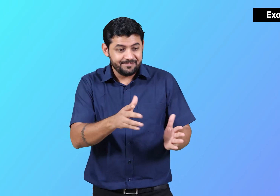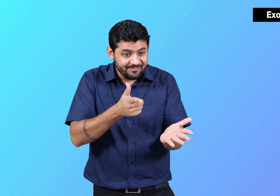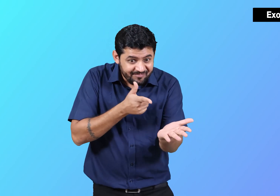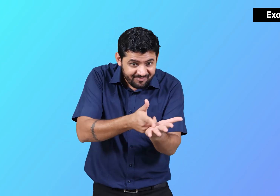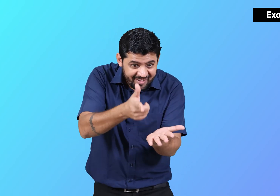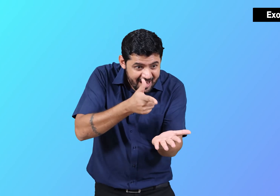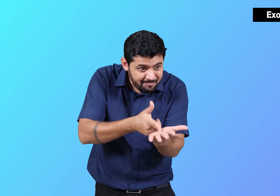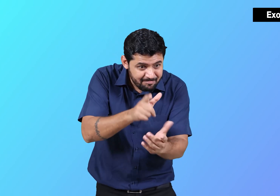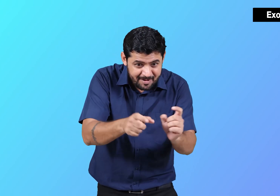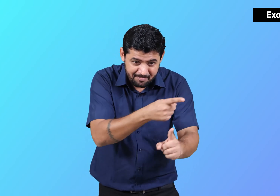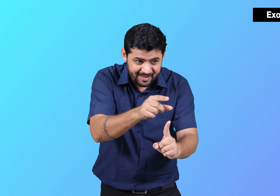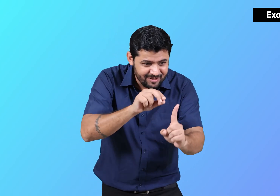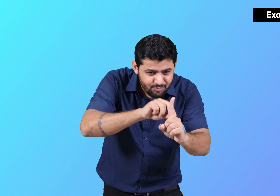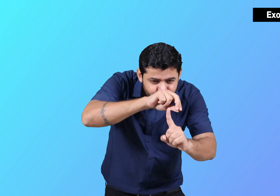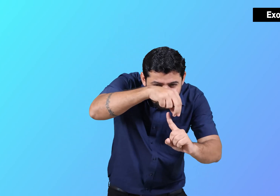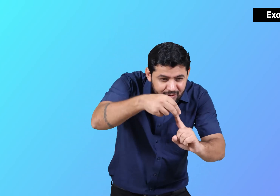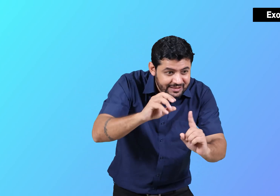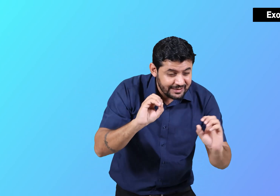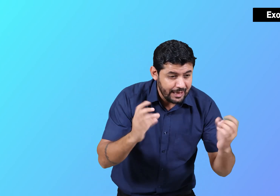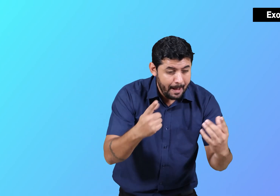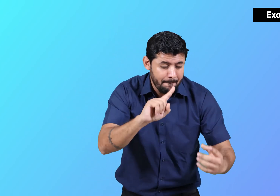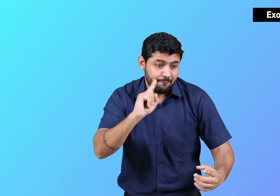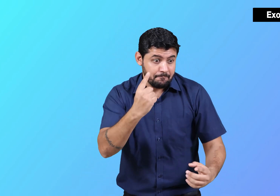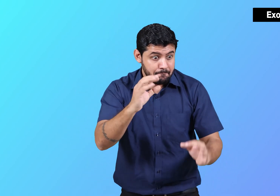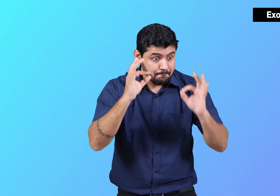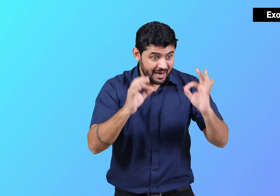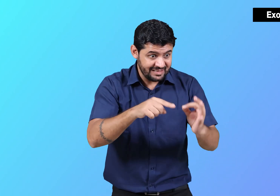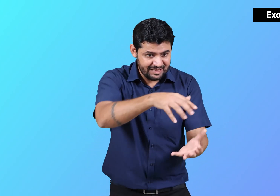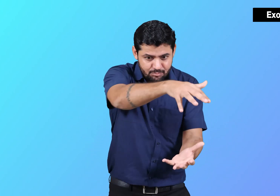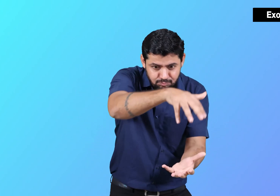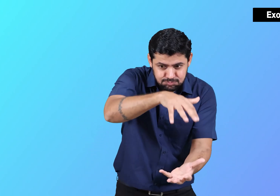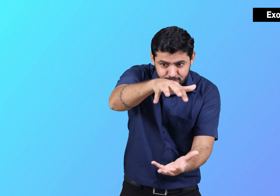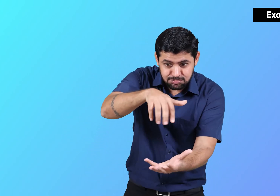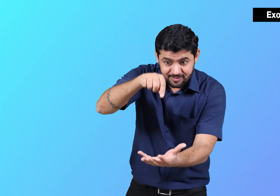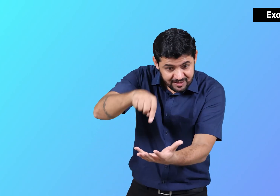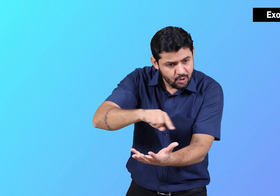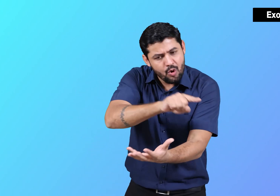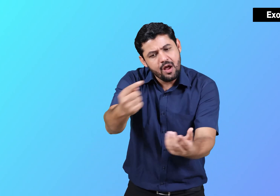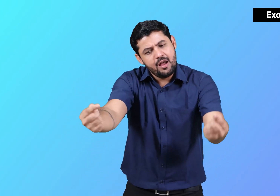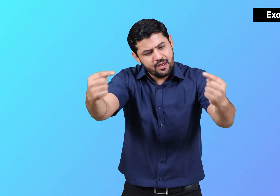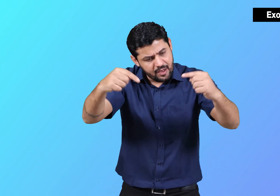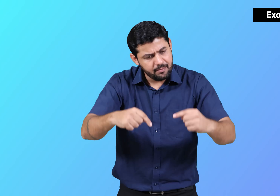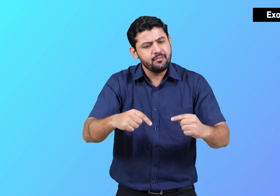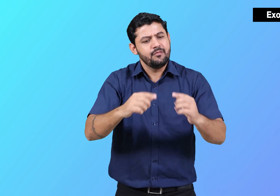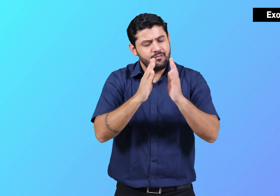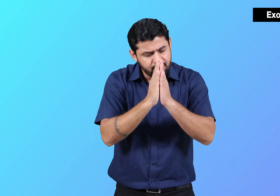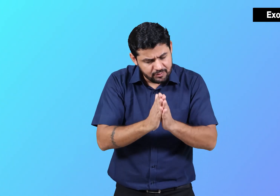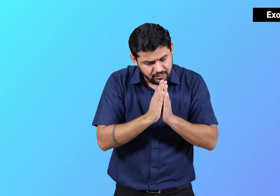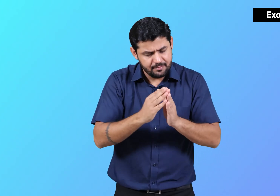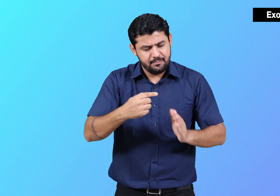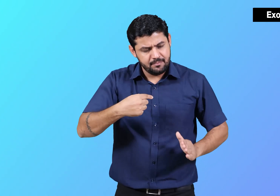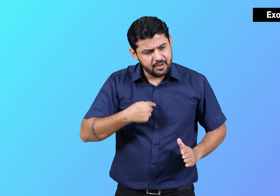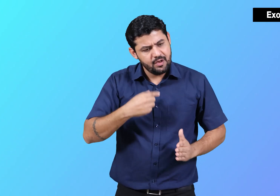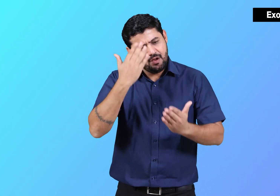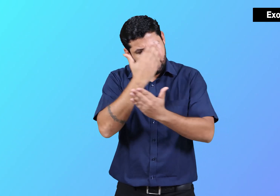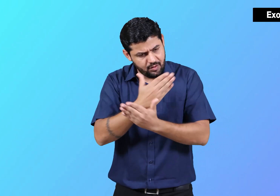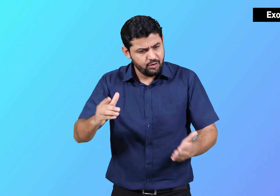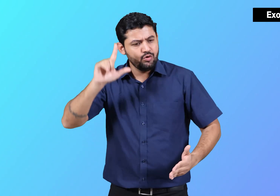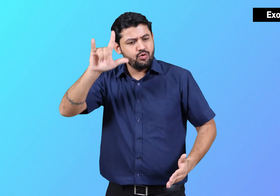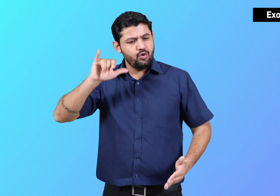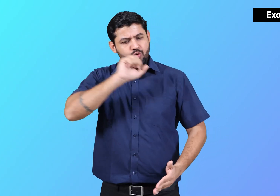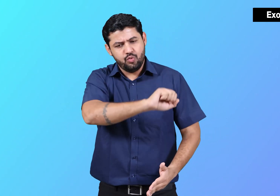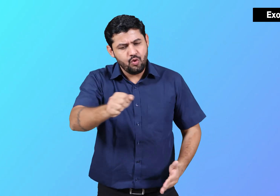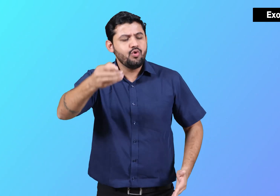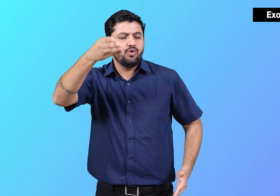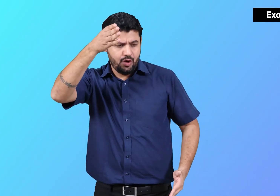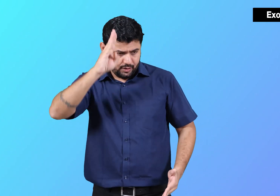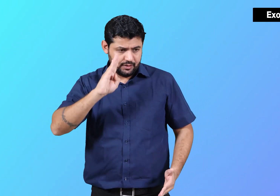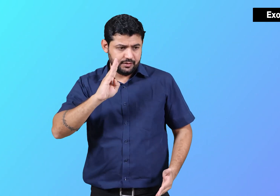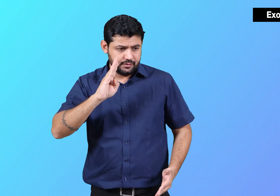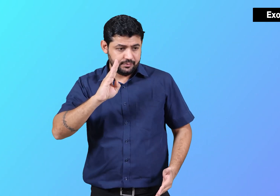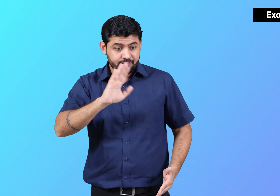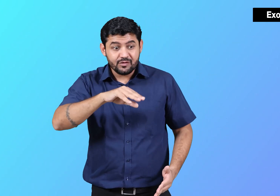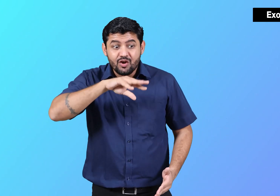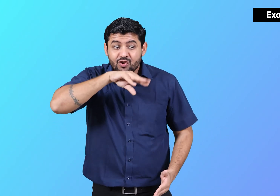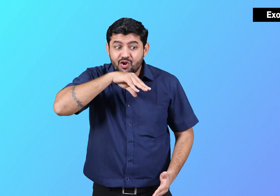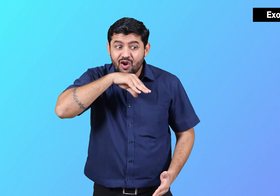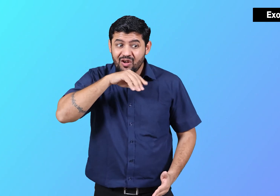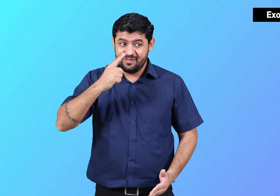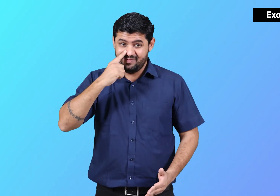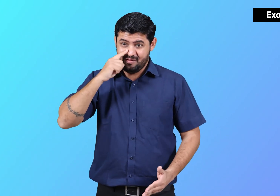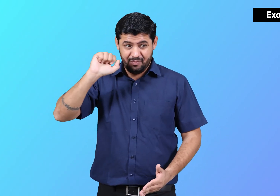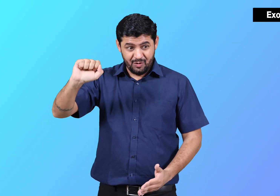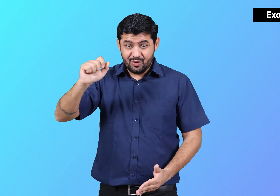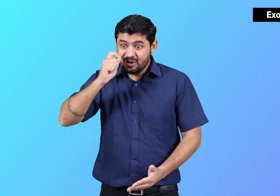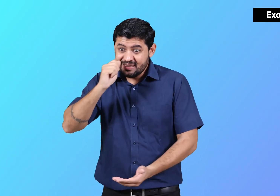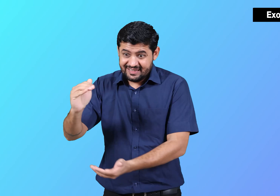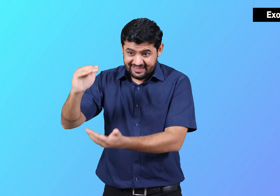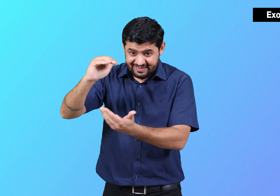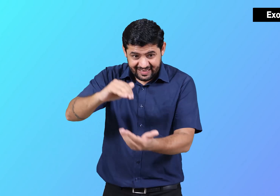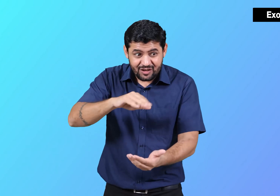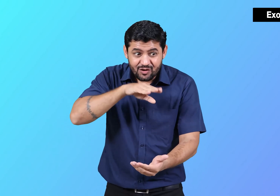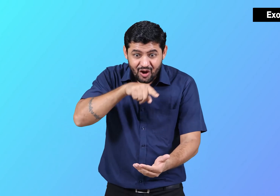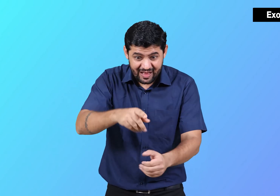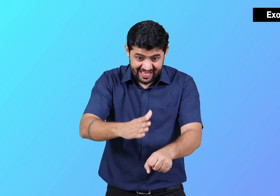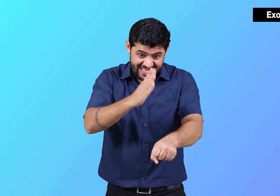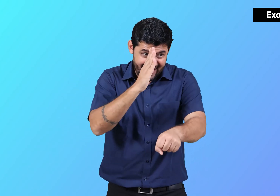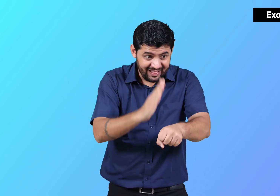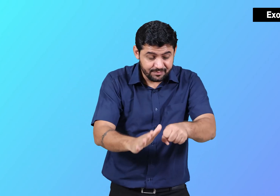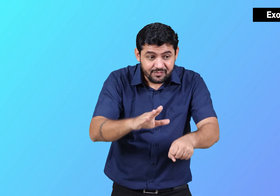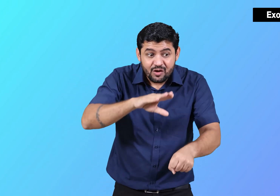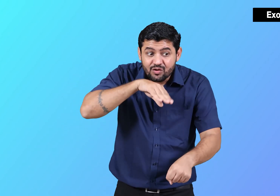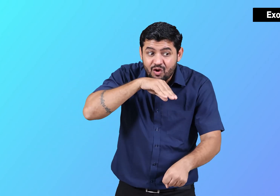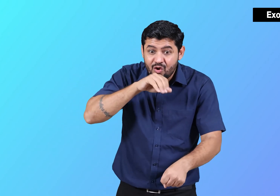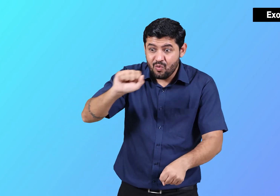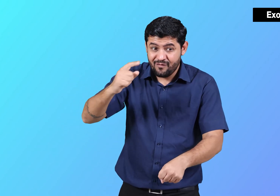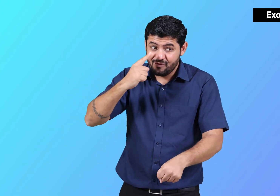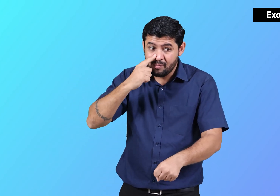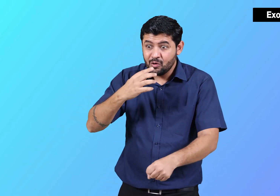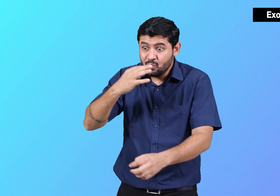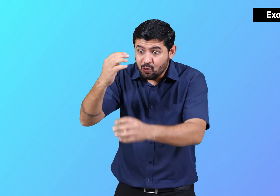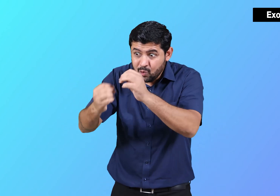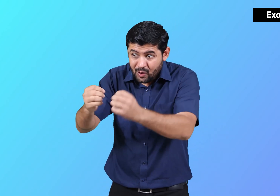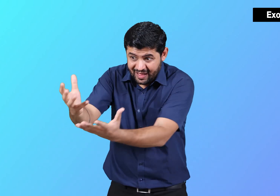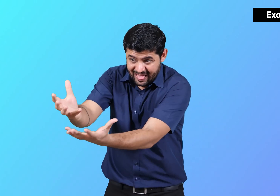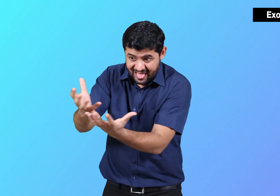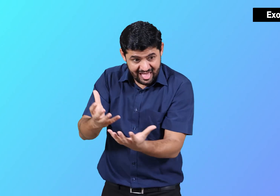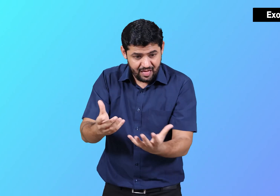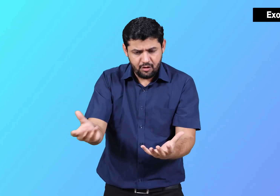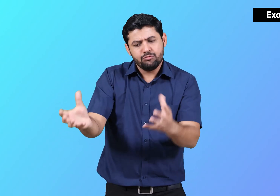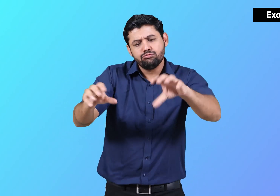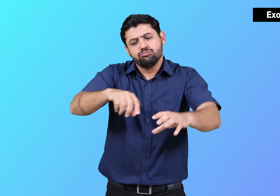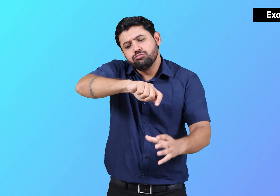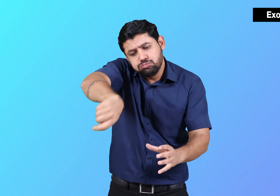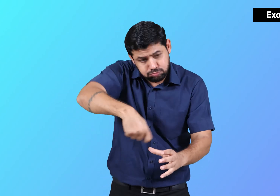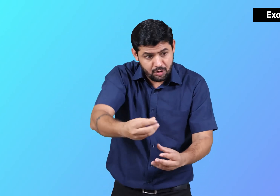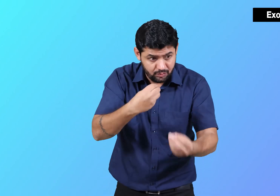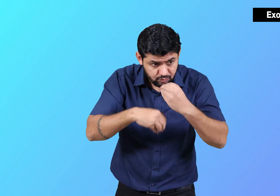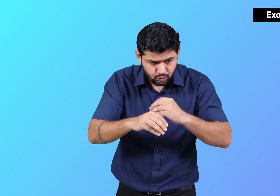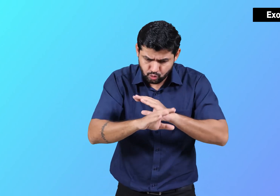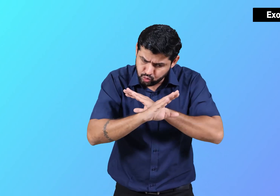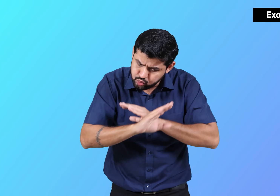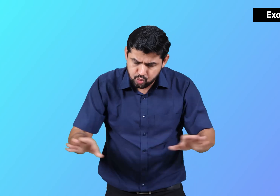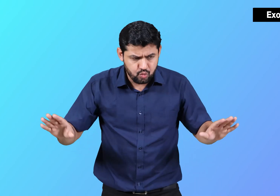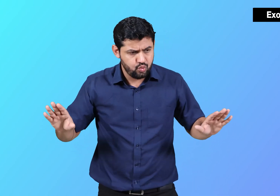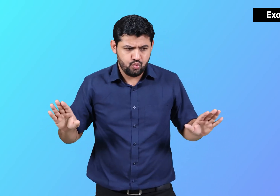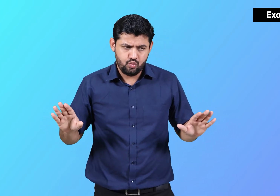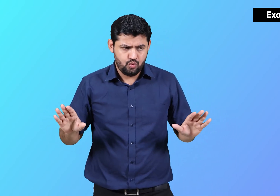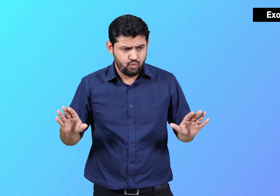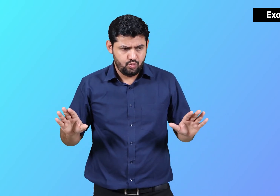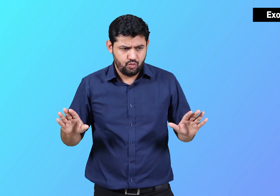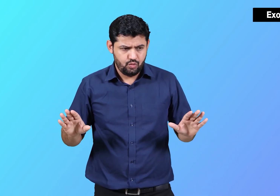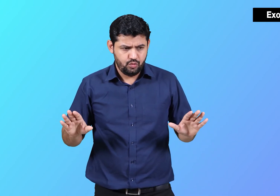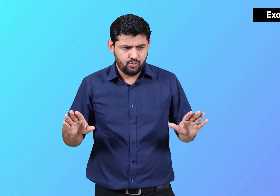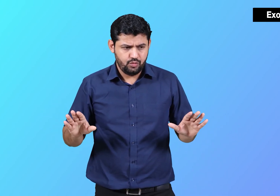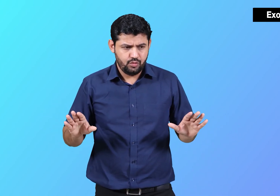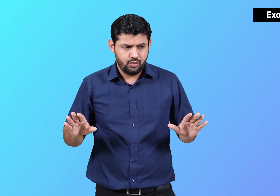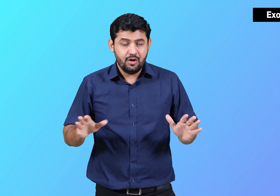“Give the Lord the best of the first crops you harvest. Bring them to the house of the LORD your God. “Never cook a young goat in its mother’s milk.”